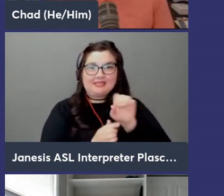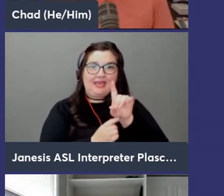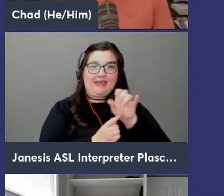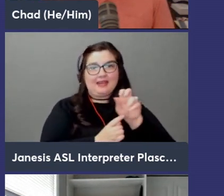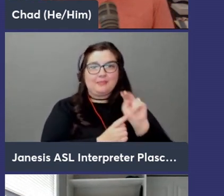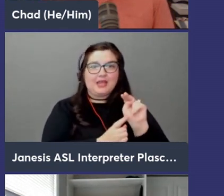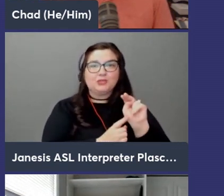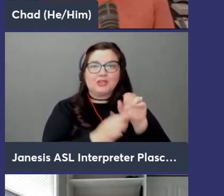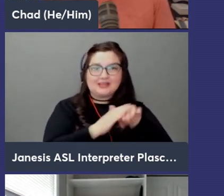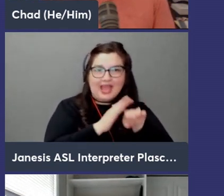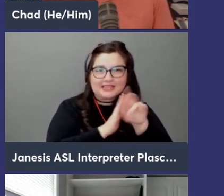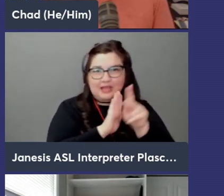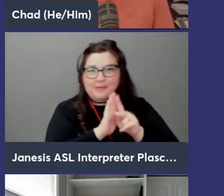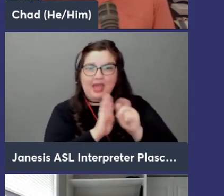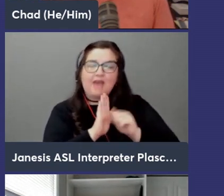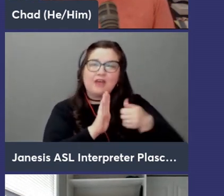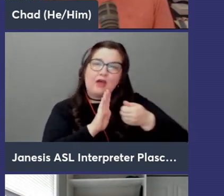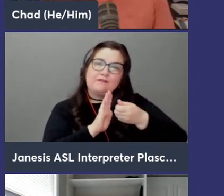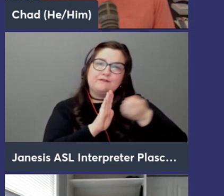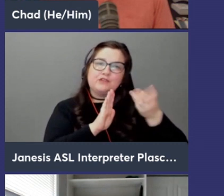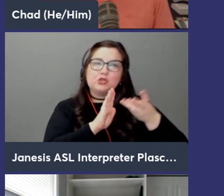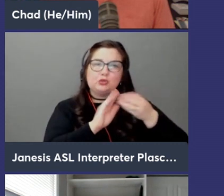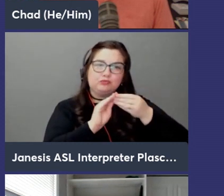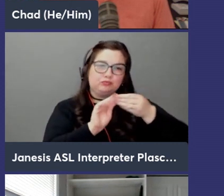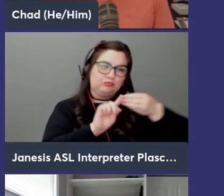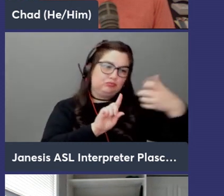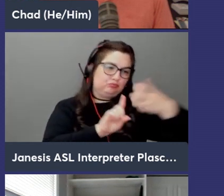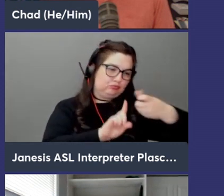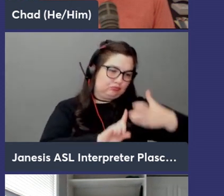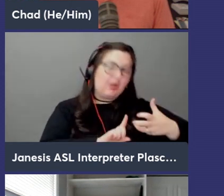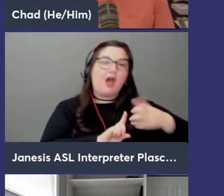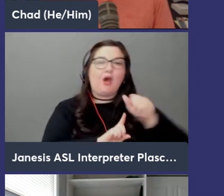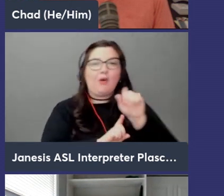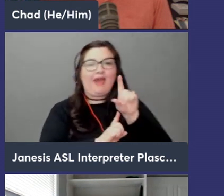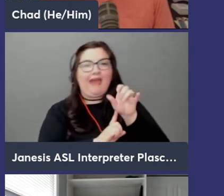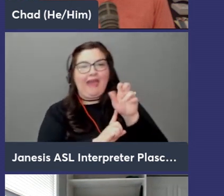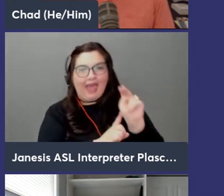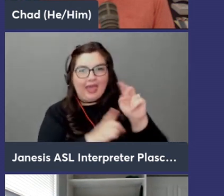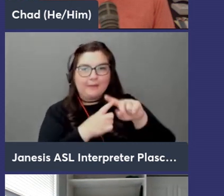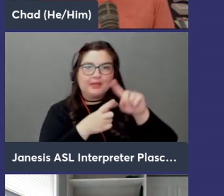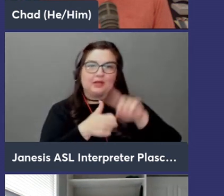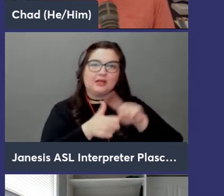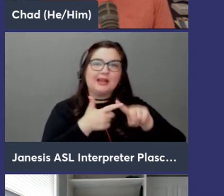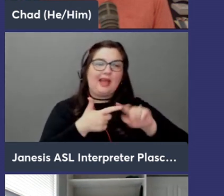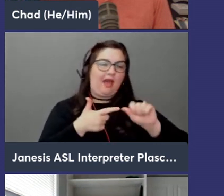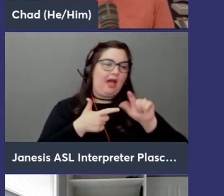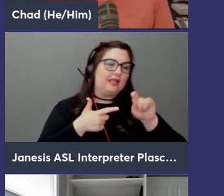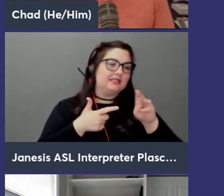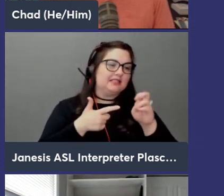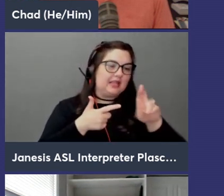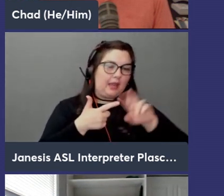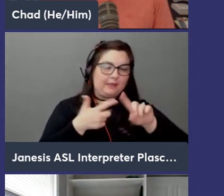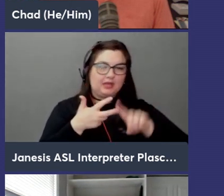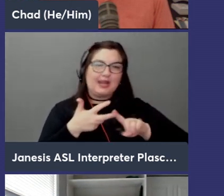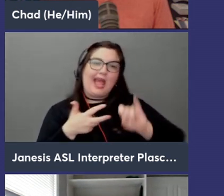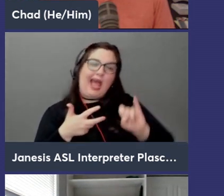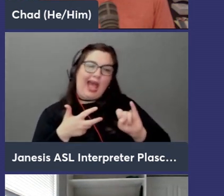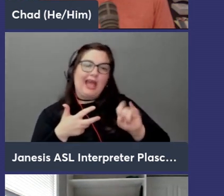has a couple of roles associated with it. There's one that's called admin, there's one that's called altimeter, and then there's one called "I need admin access."